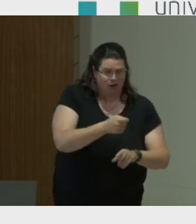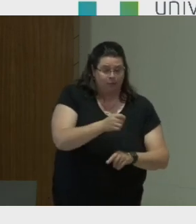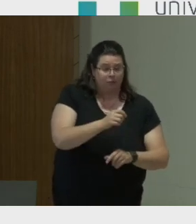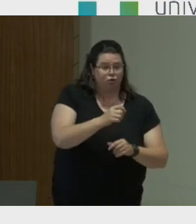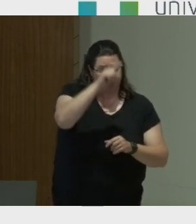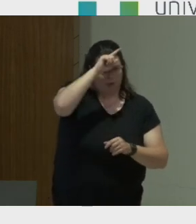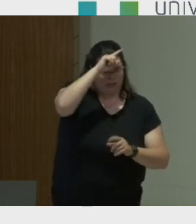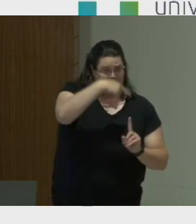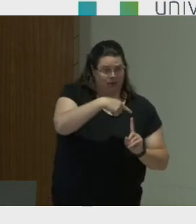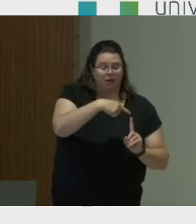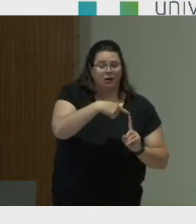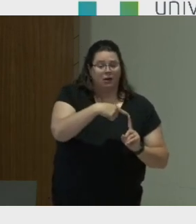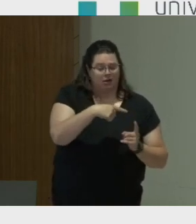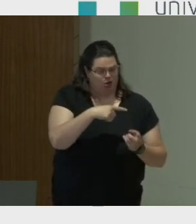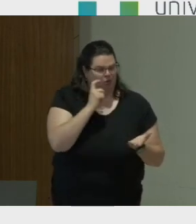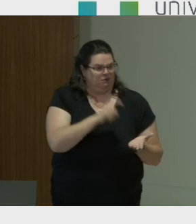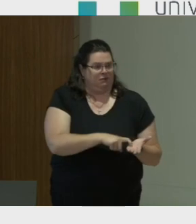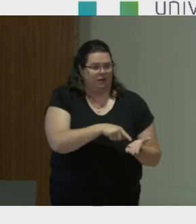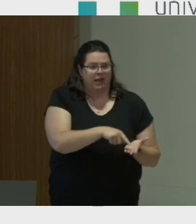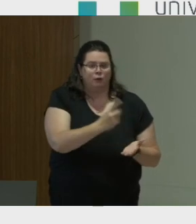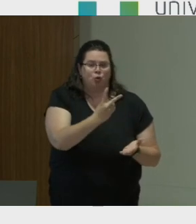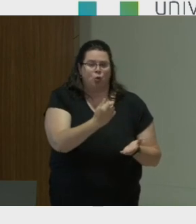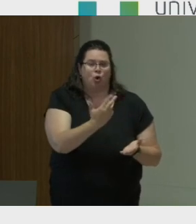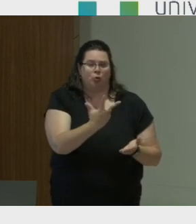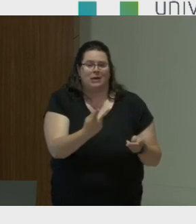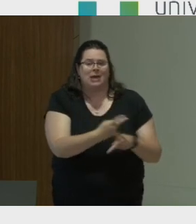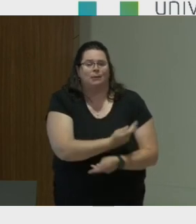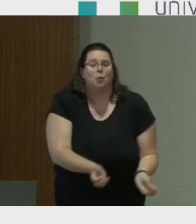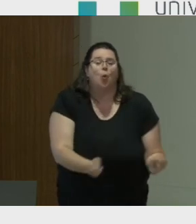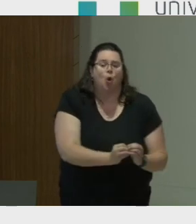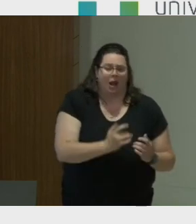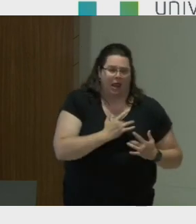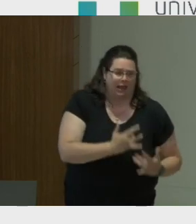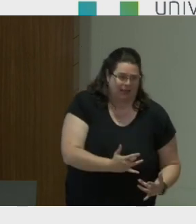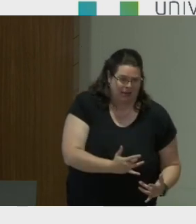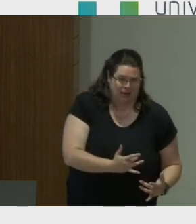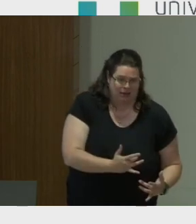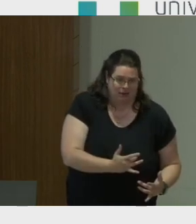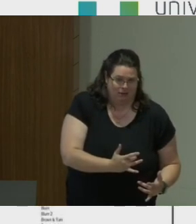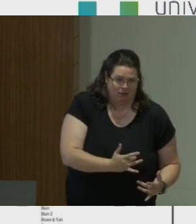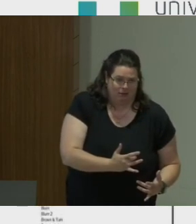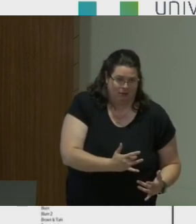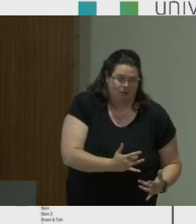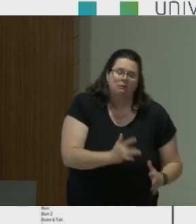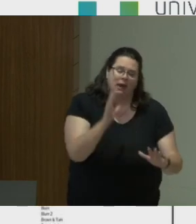can see that they have a two to three times higher risk as the meta-analysis had shown you.